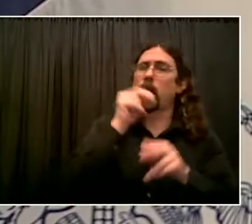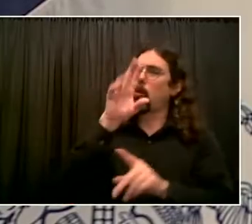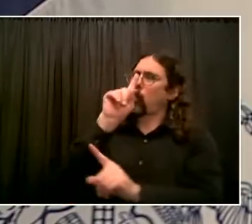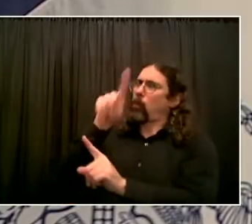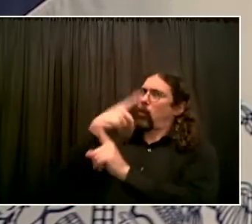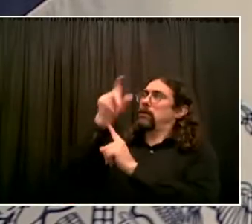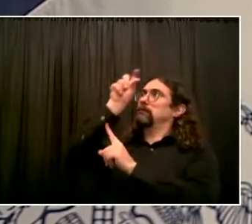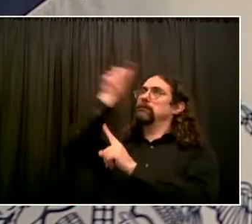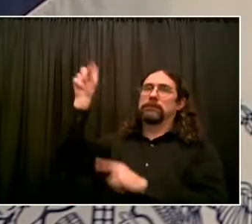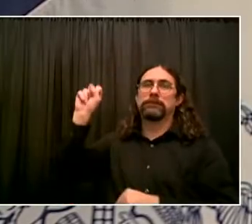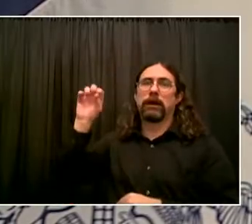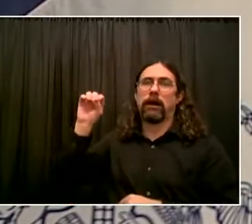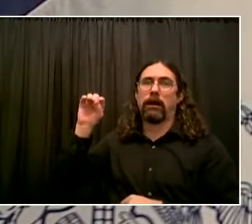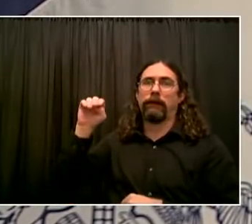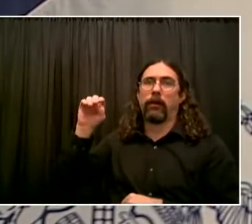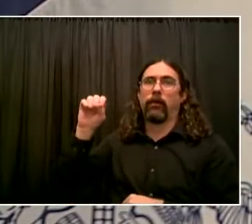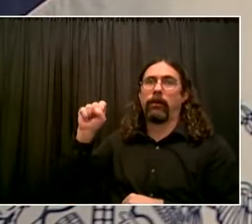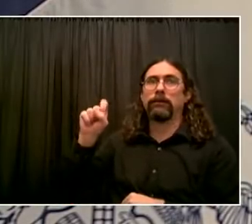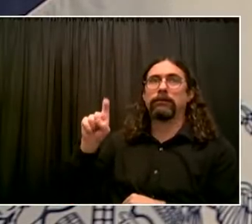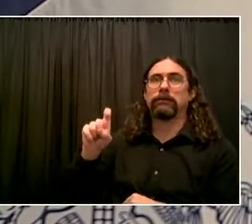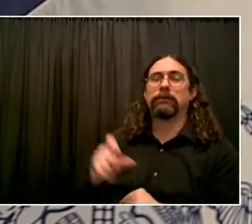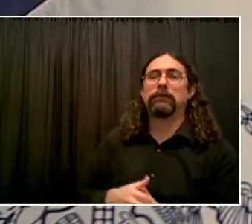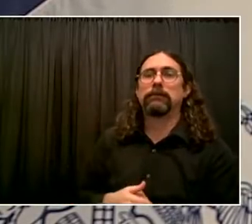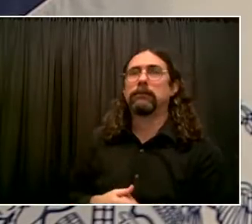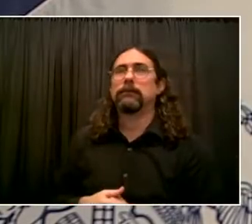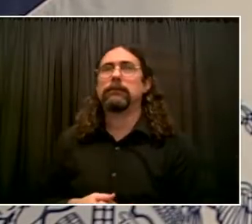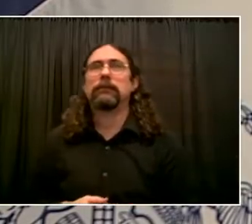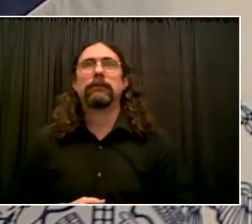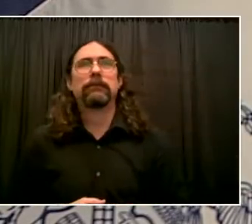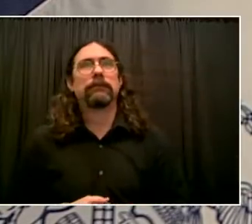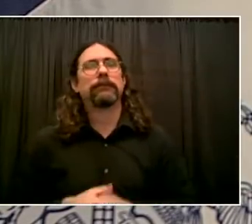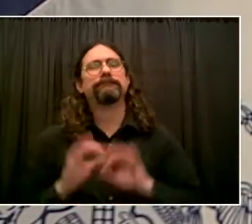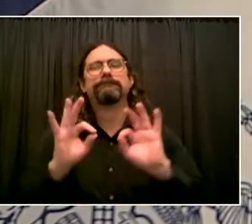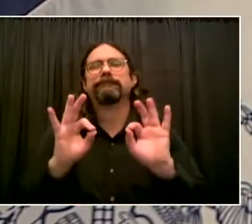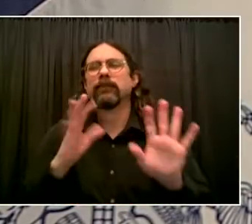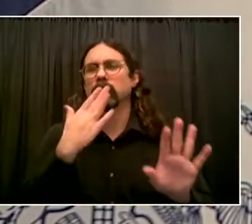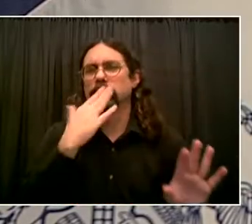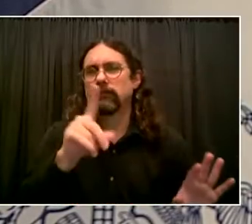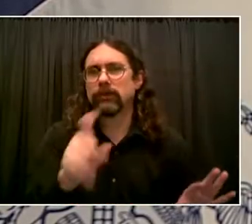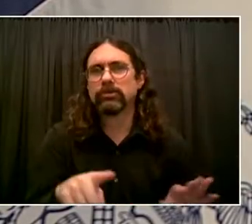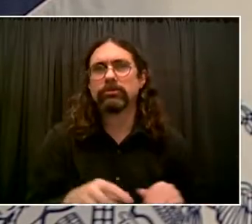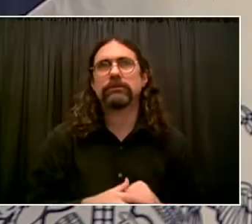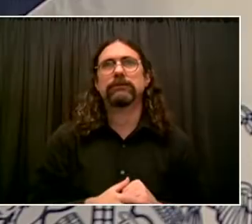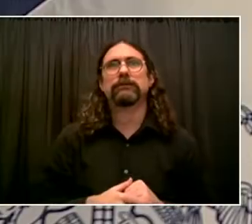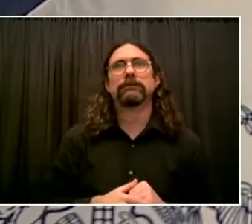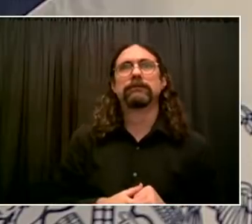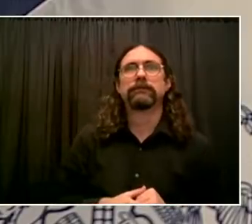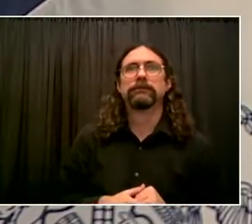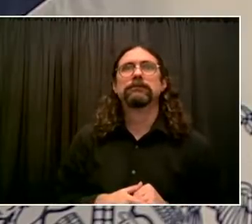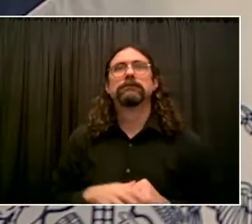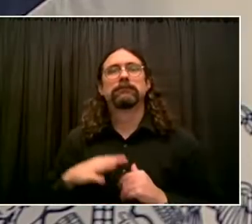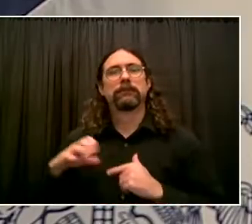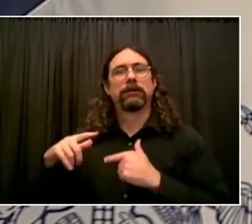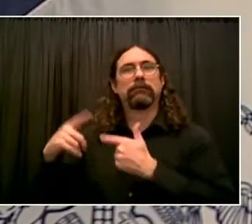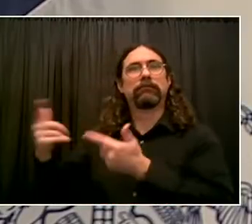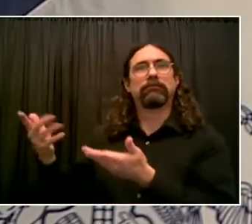ELIZABETH, I WILL TURN TO